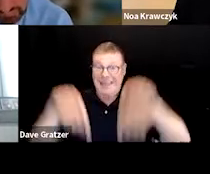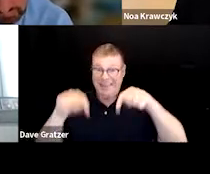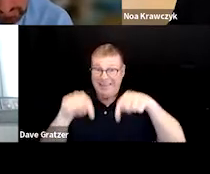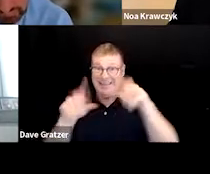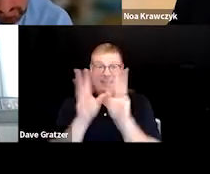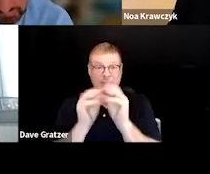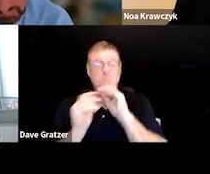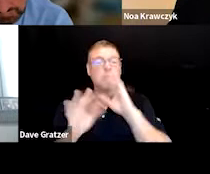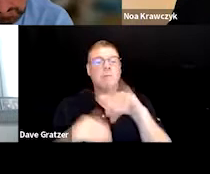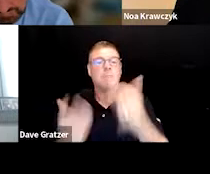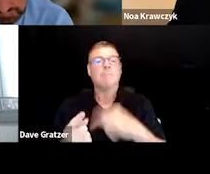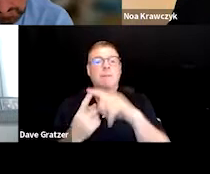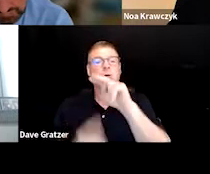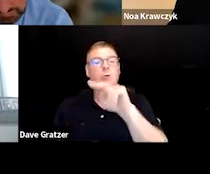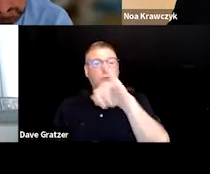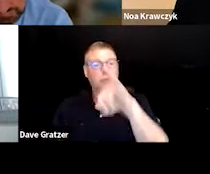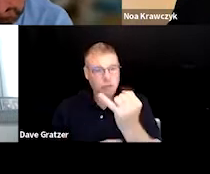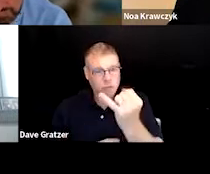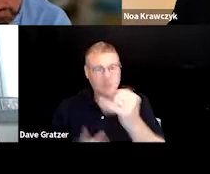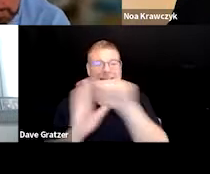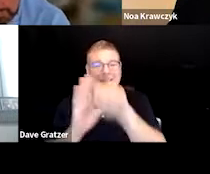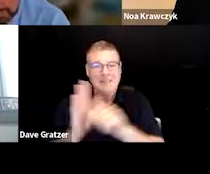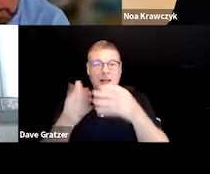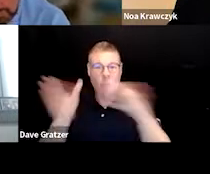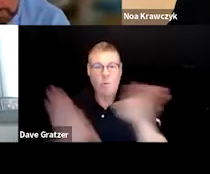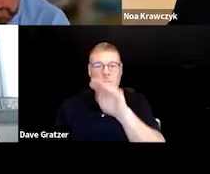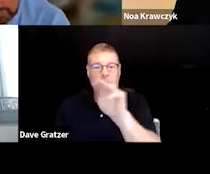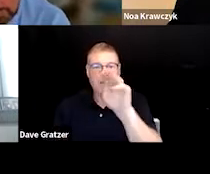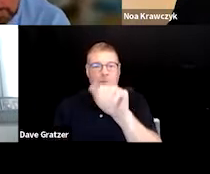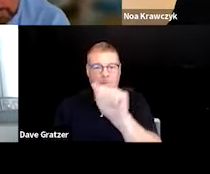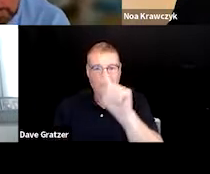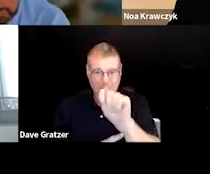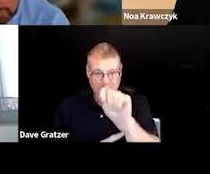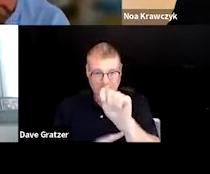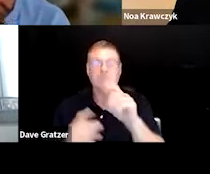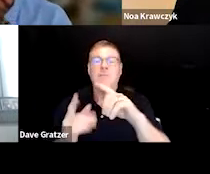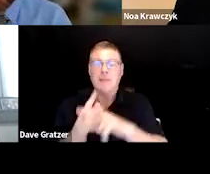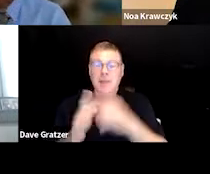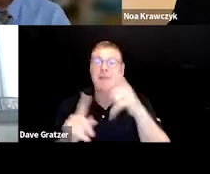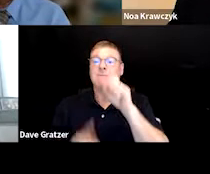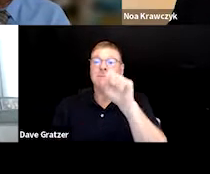about New Jersey's statewide jail-based MAT initiative led by Steve Fishbein and the New Jersey